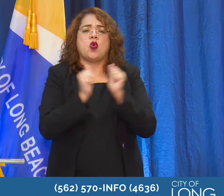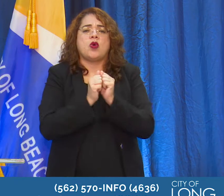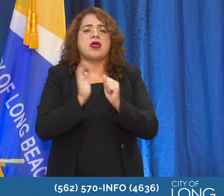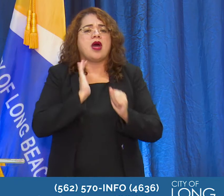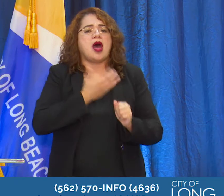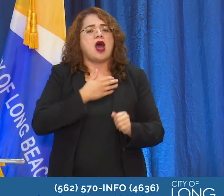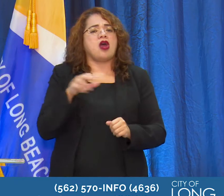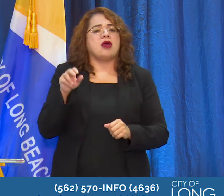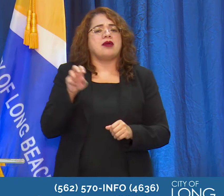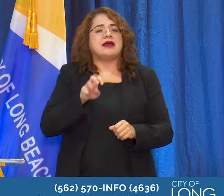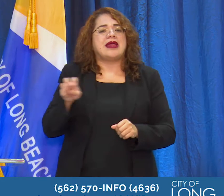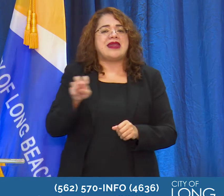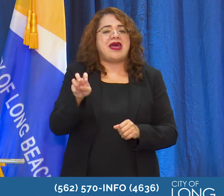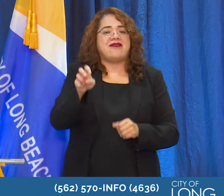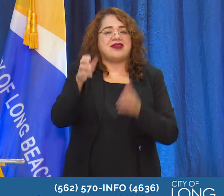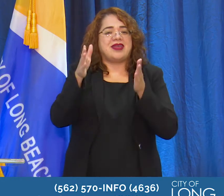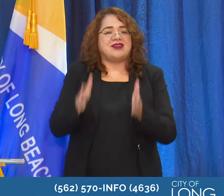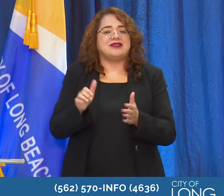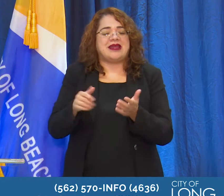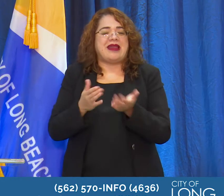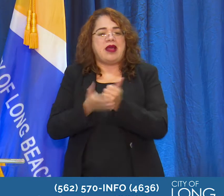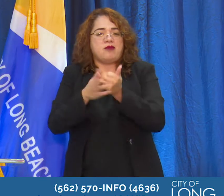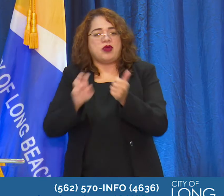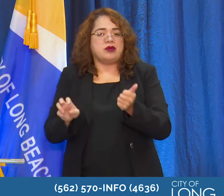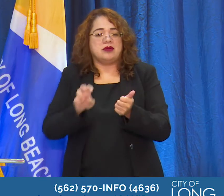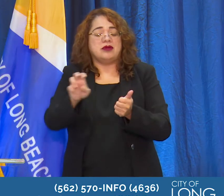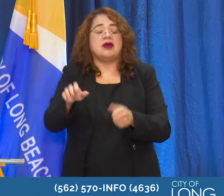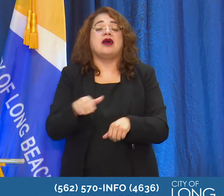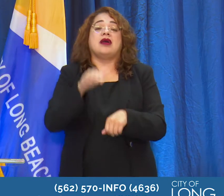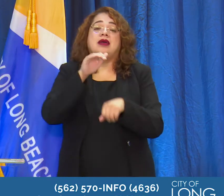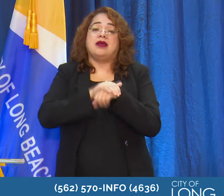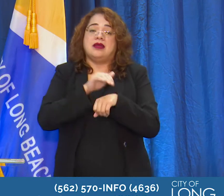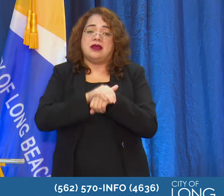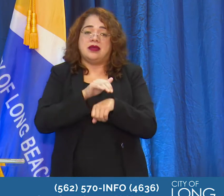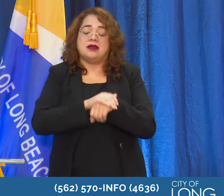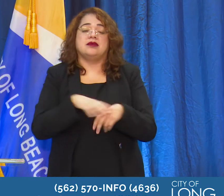have English, Spanish and Khmer speakers ready to help.